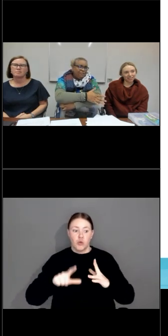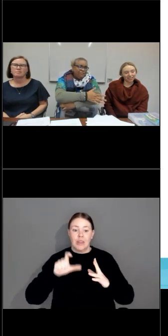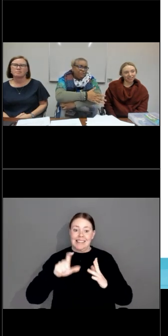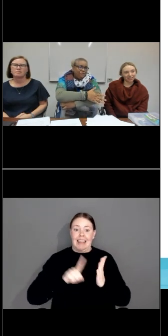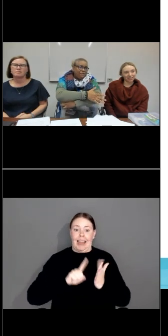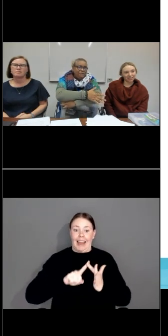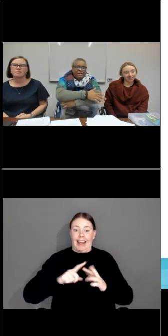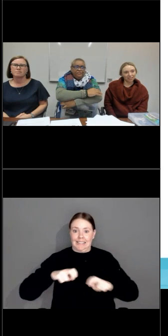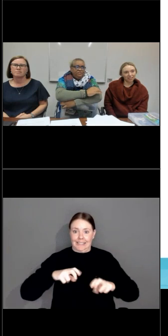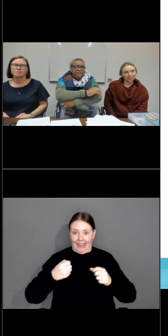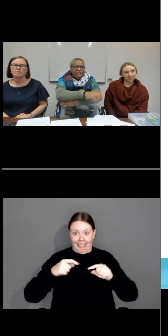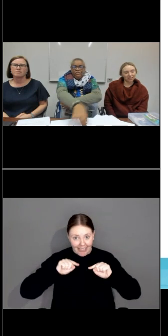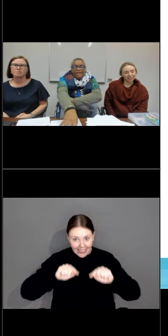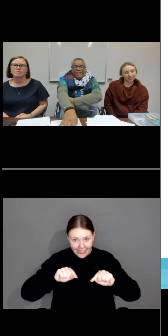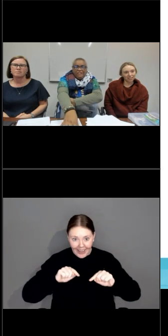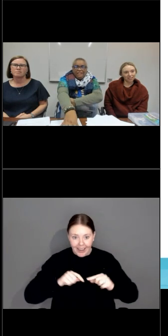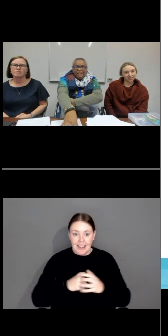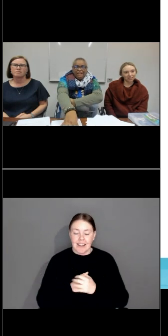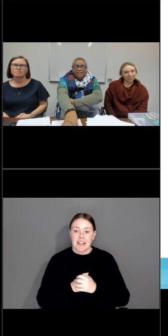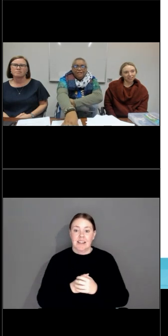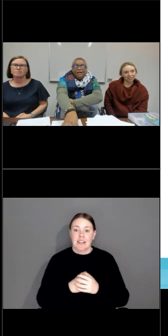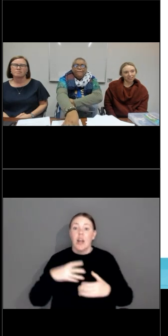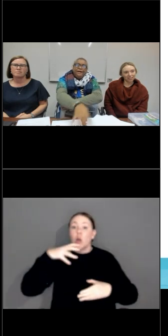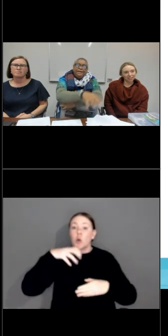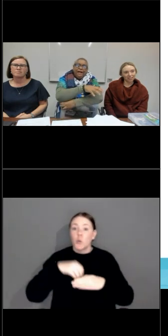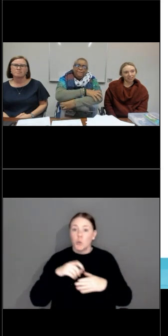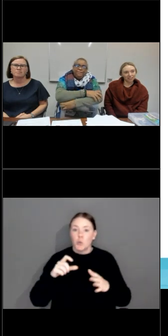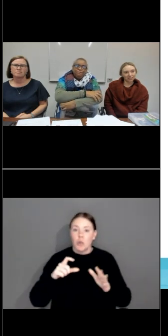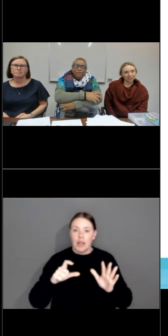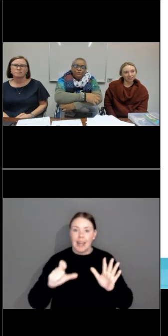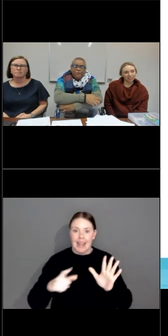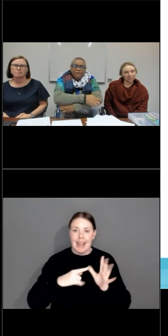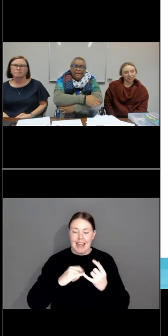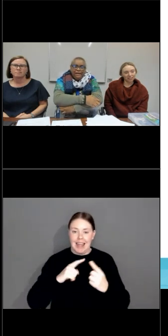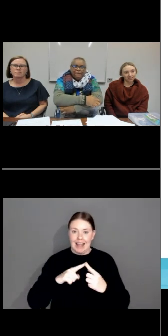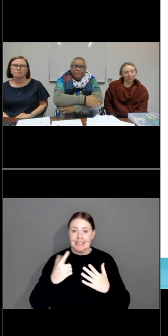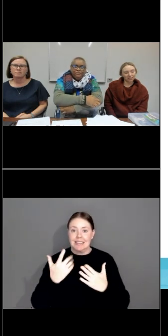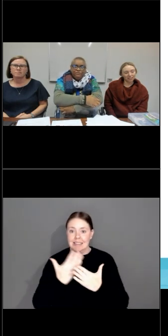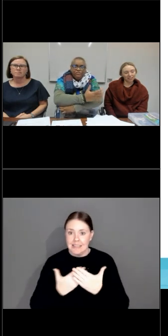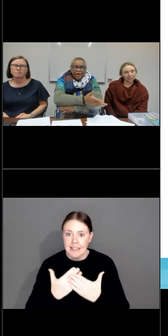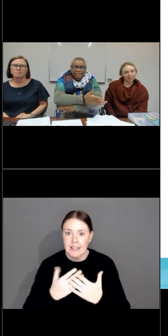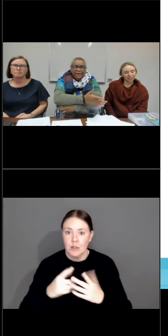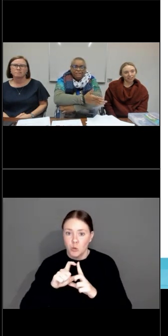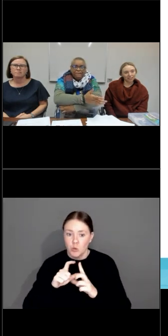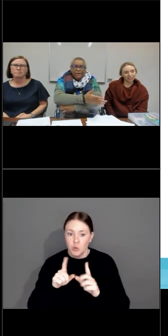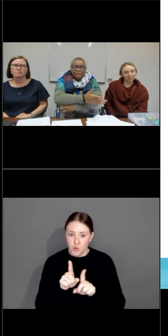we're doing today does is not actually in the kit but um because we um designed that as part of an